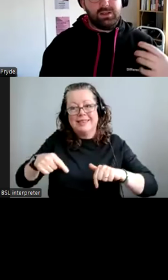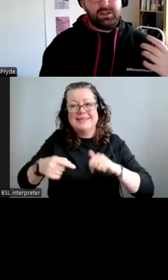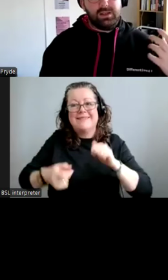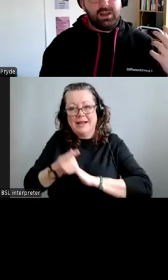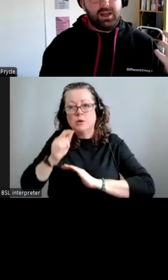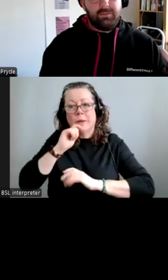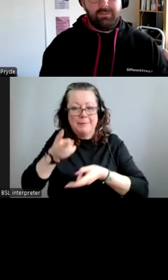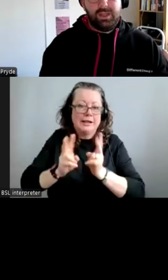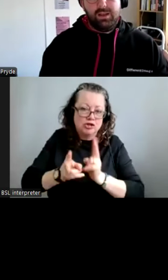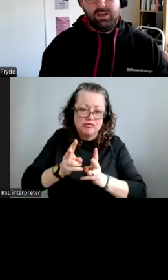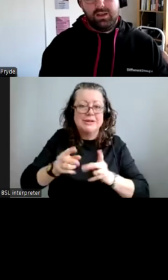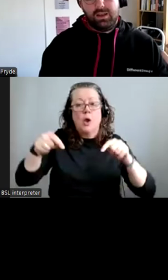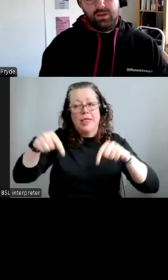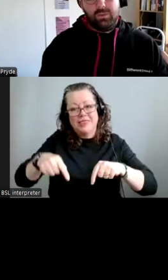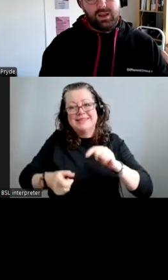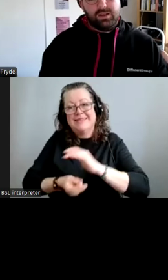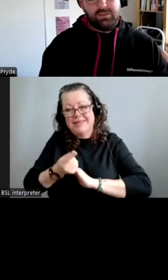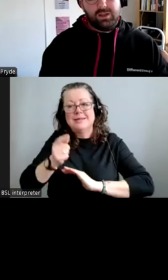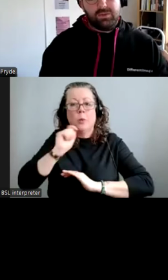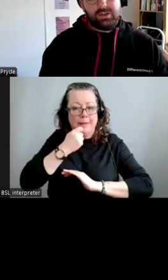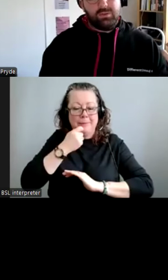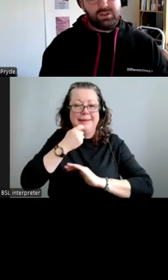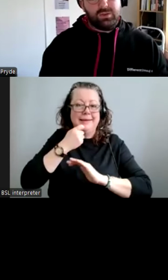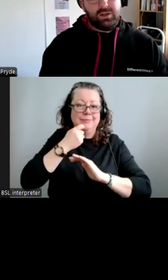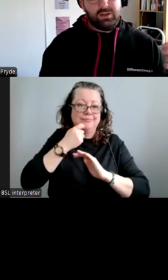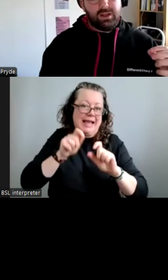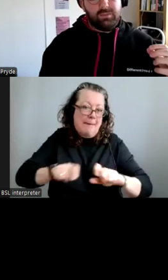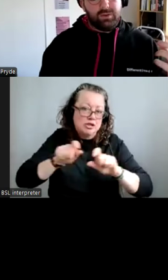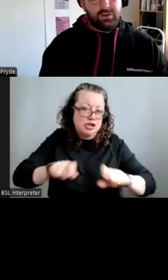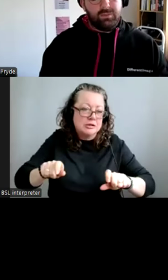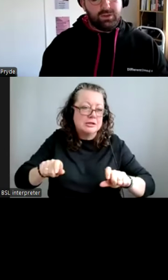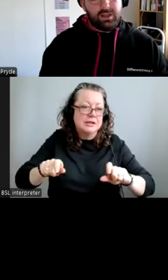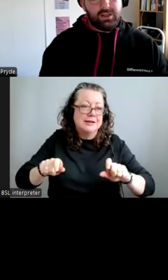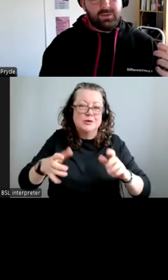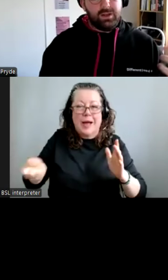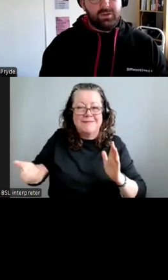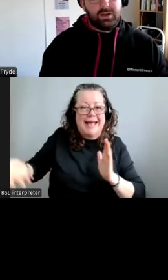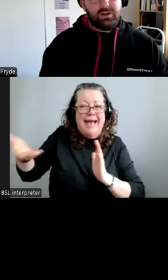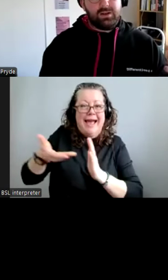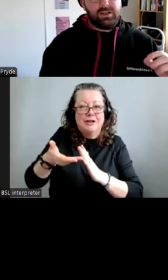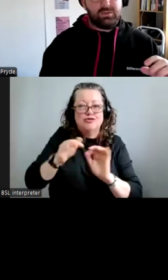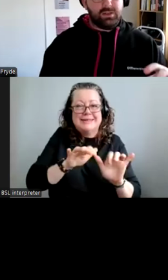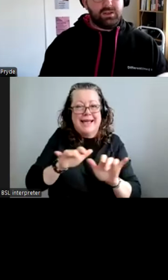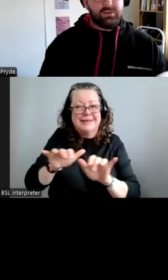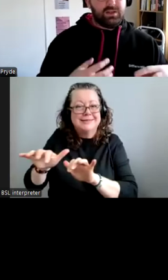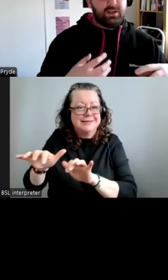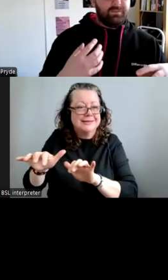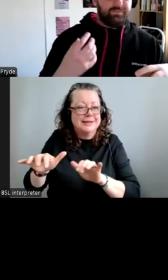we can see that when someone wants to go in click book tickets for Peter Parker, this will read out saying